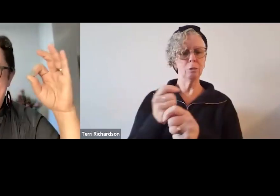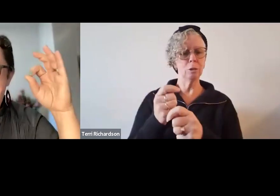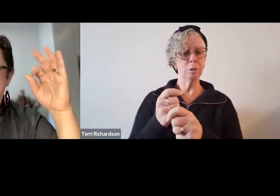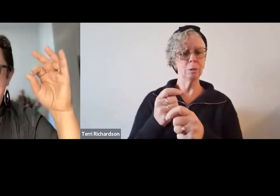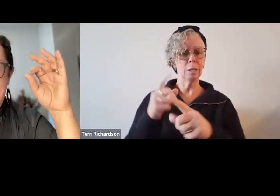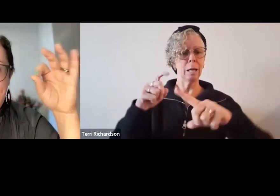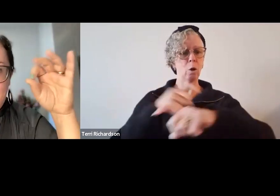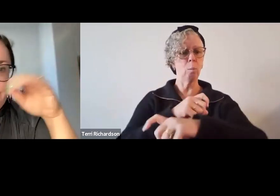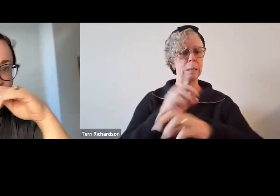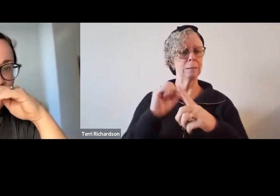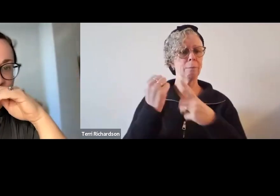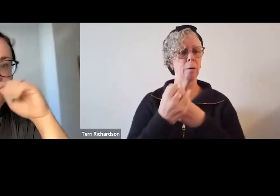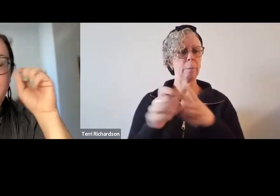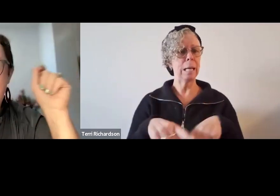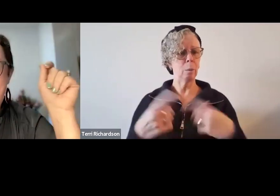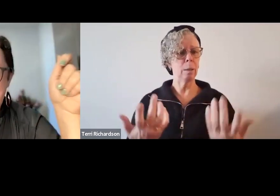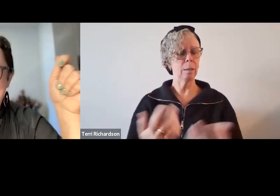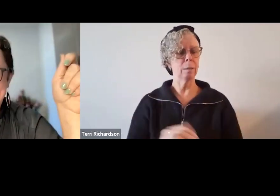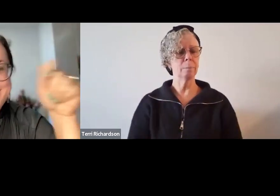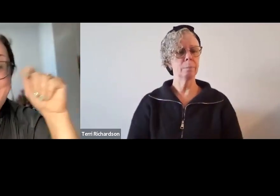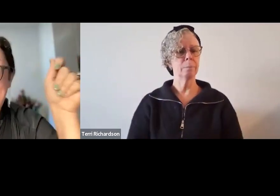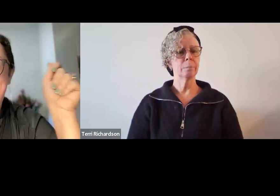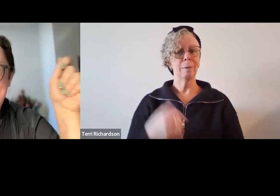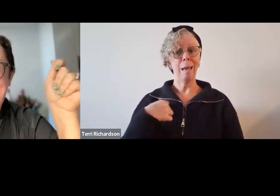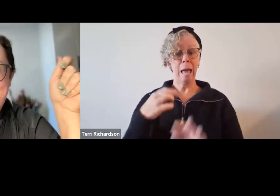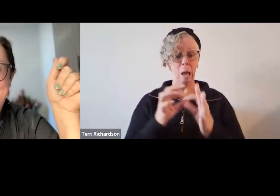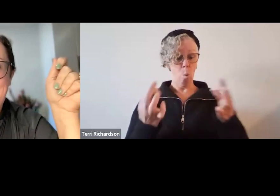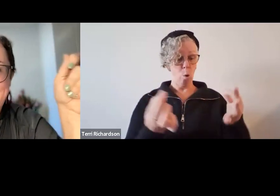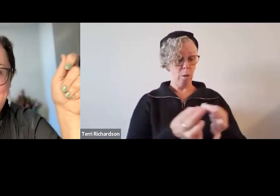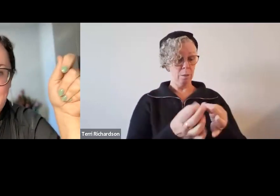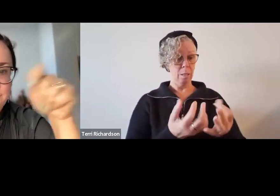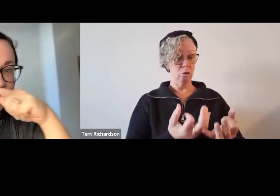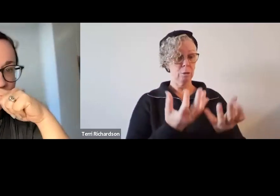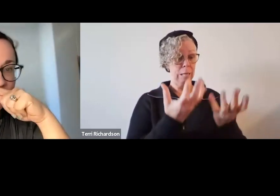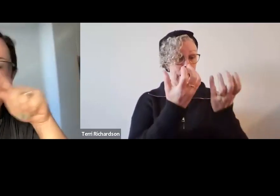Now more than ever, our organisations simply do not have the capacity